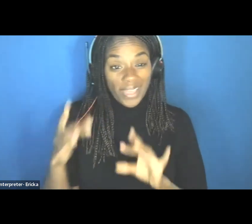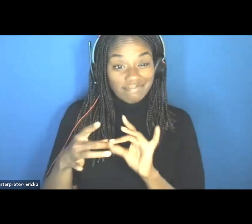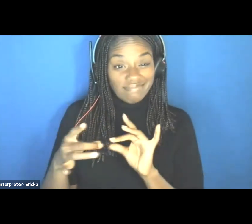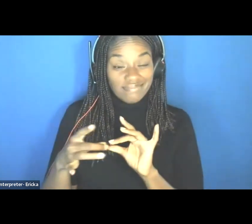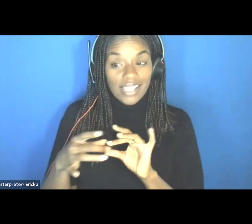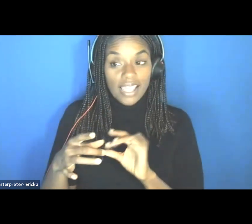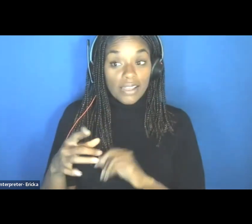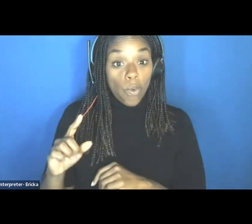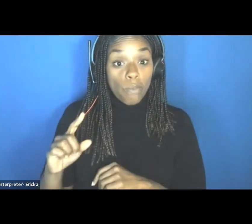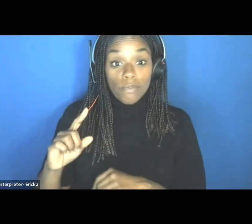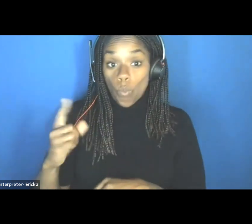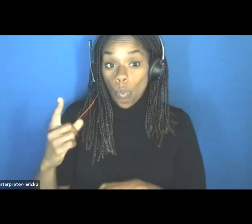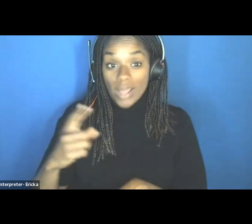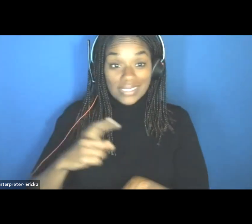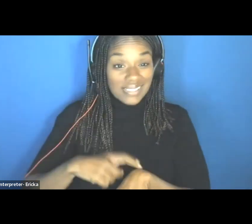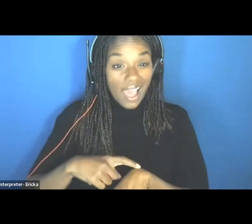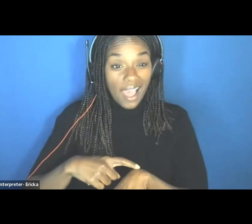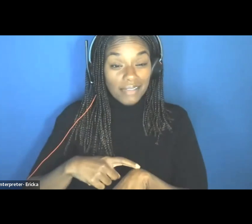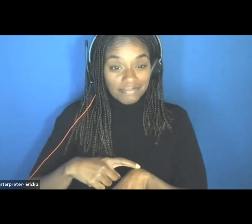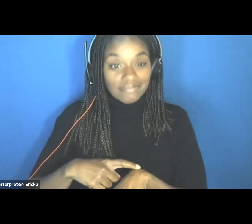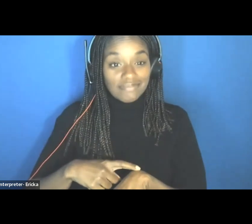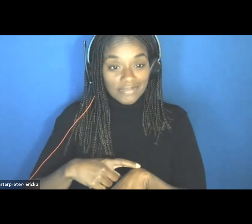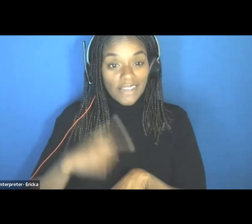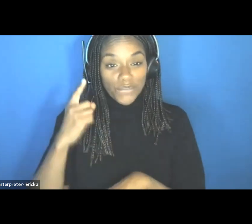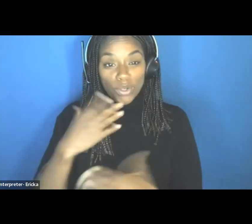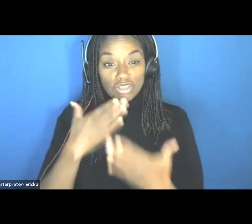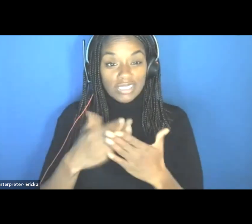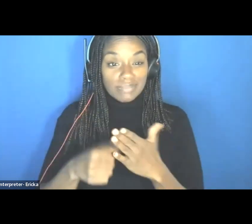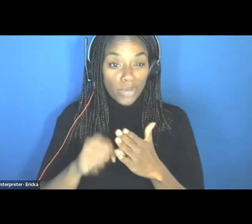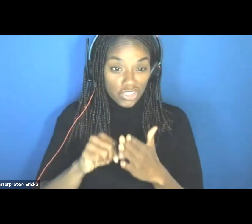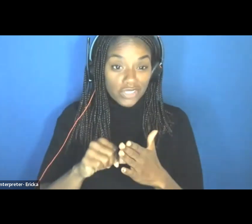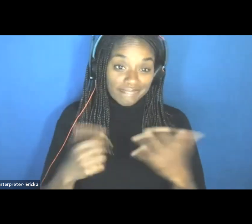And, the old saying about you know, you only get one chance to make a first impression.